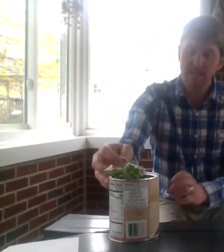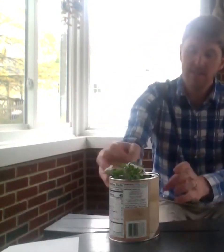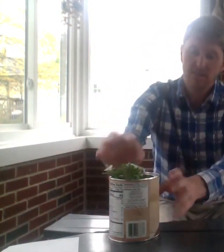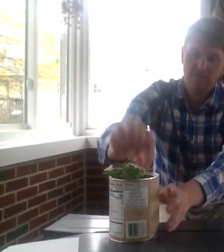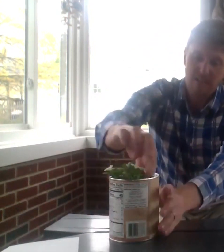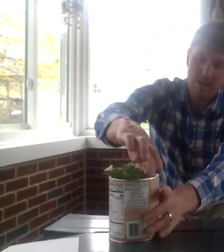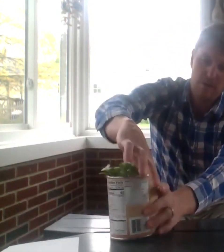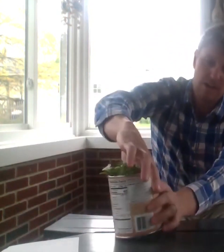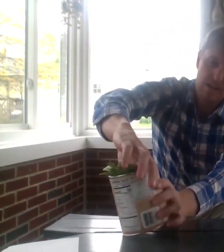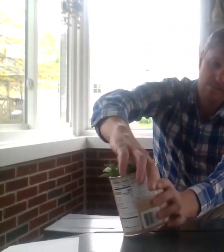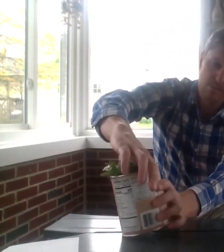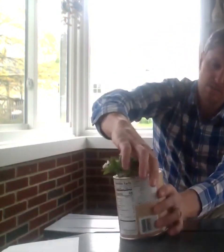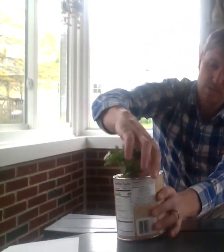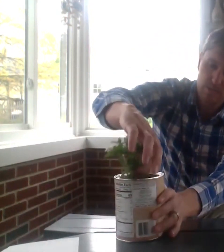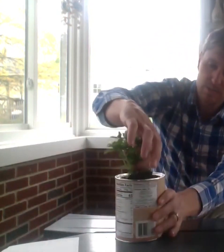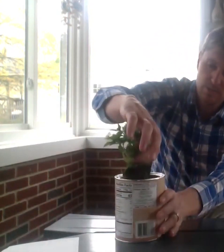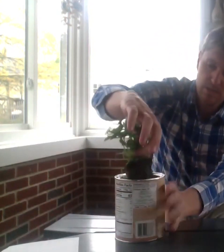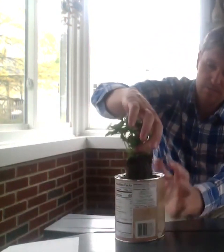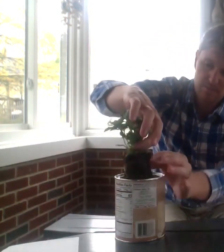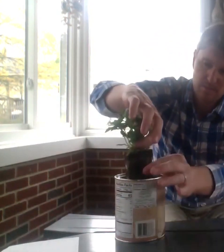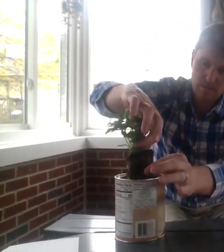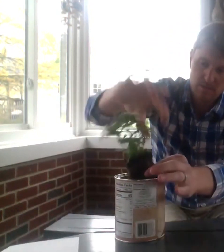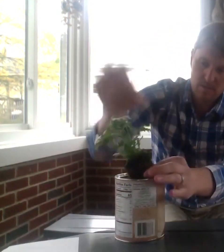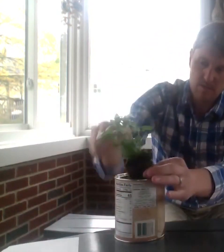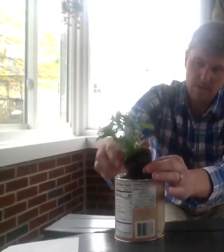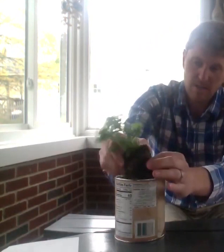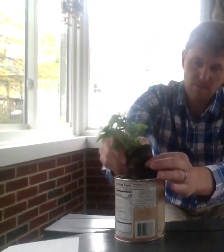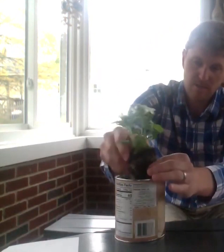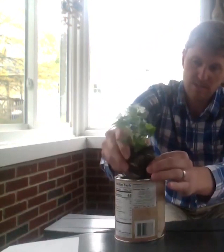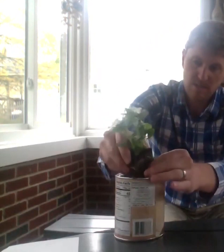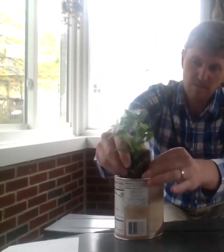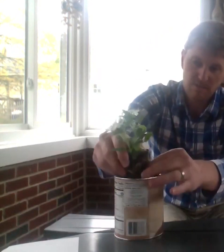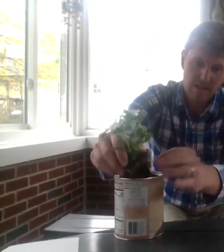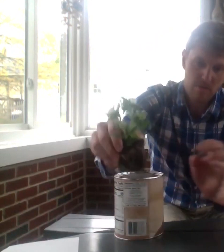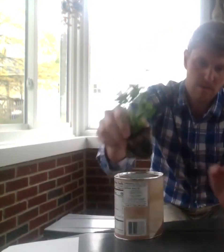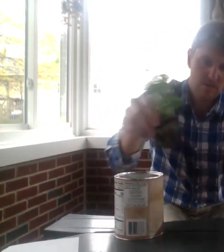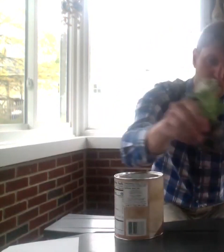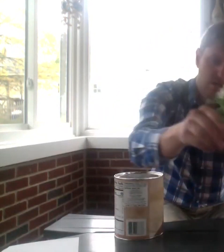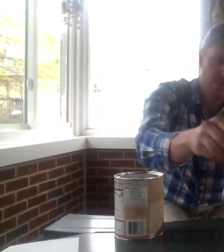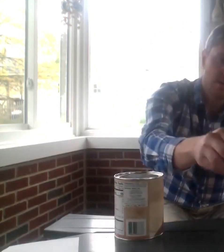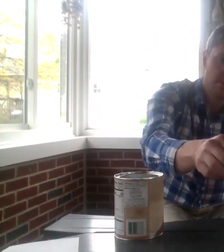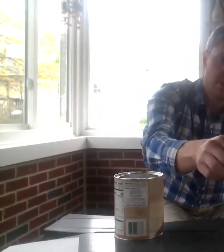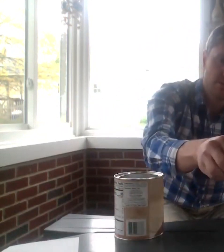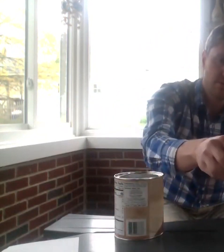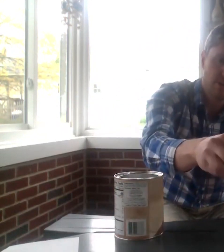and we're gonna put it right in there. And we know Mother's Day was just a few days ago, but Father's Day is coming up.